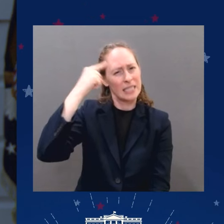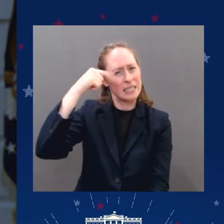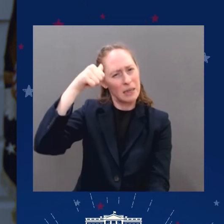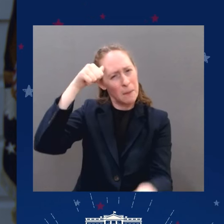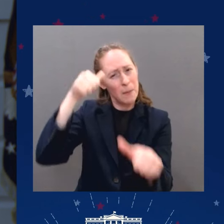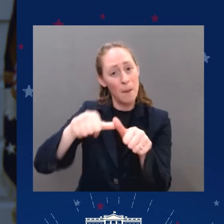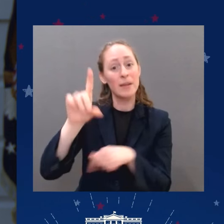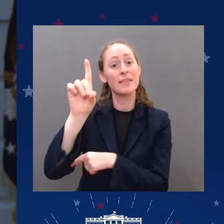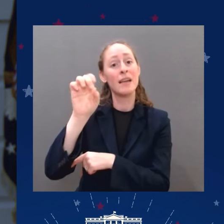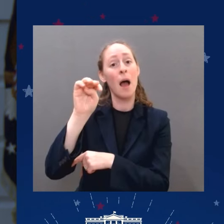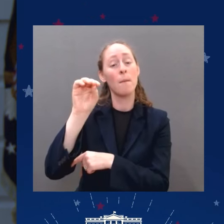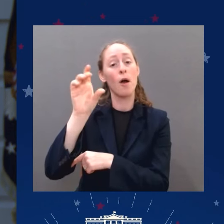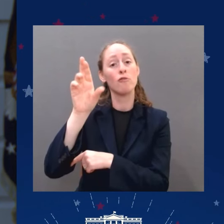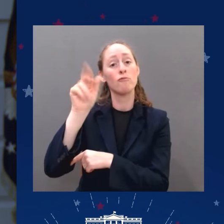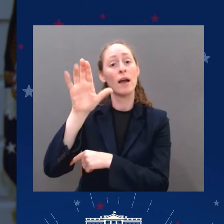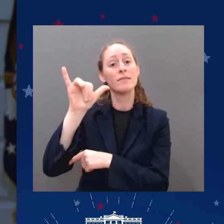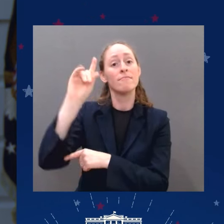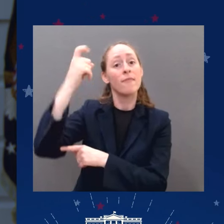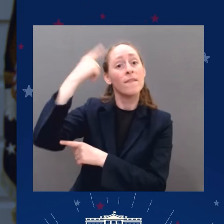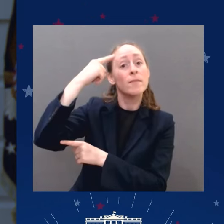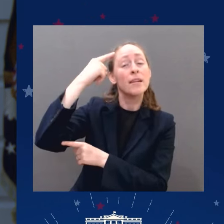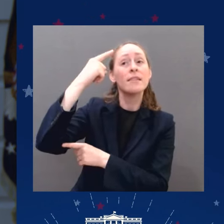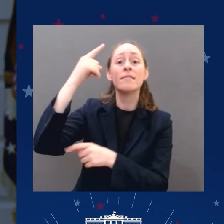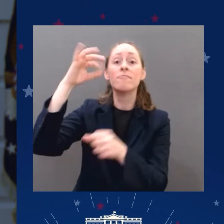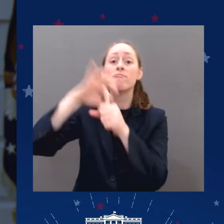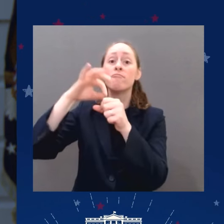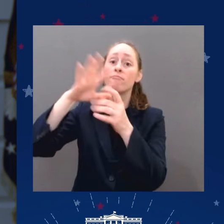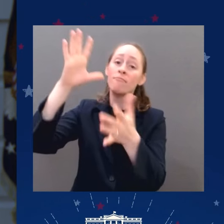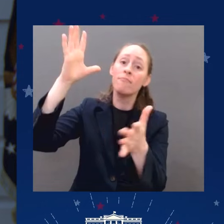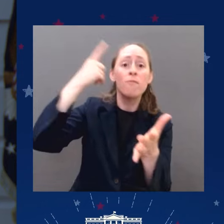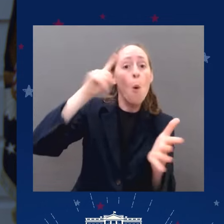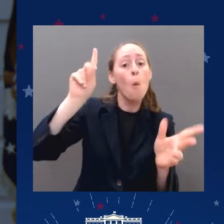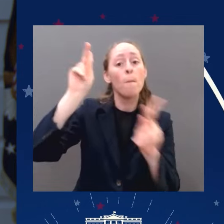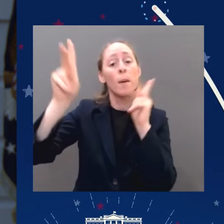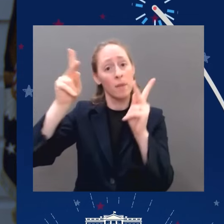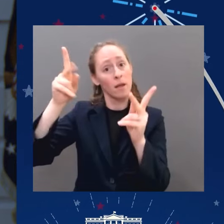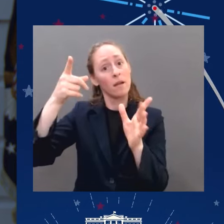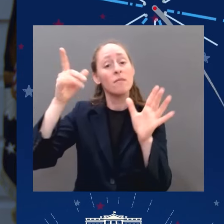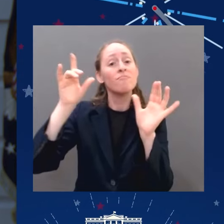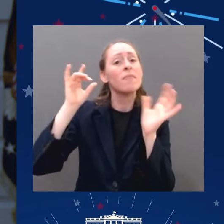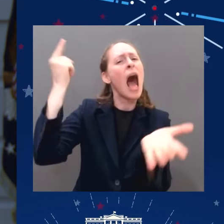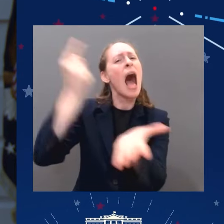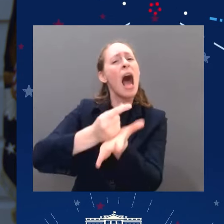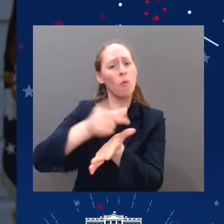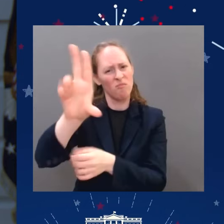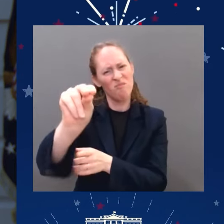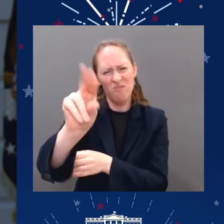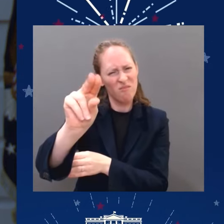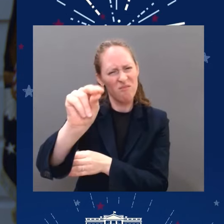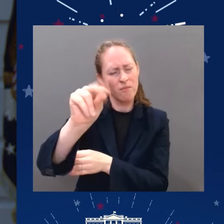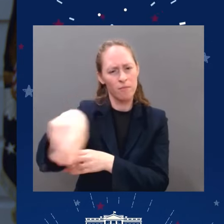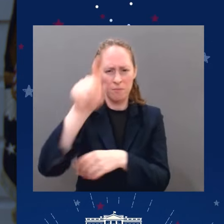and earn it by voting to refine, evolve, and extend the calling --